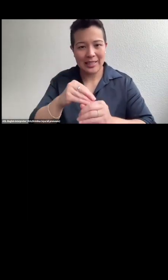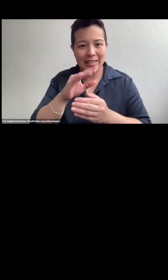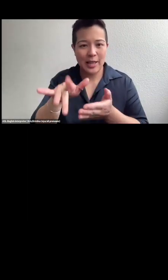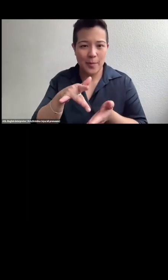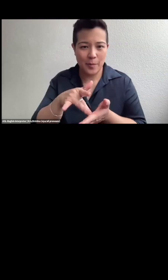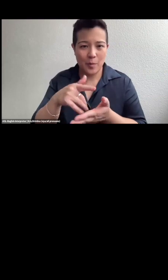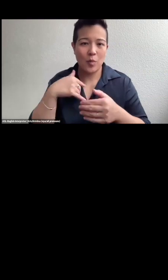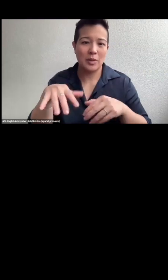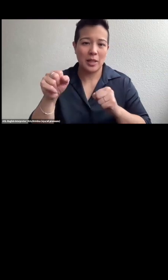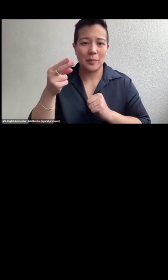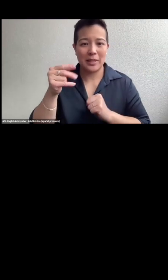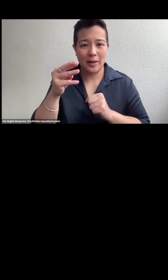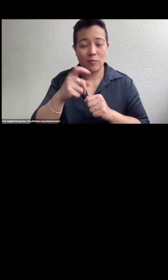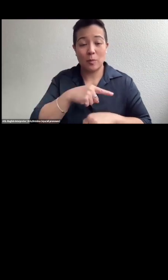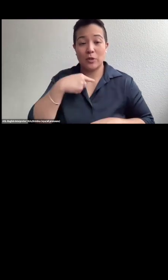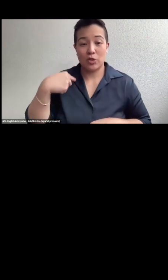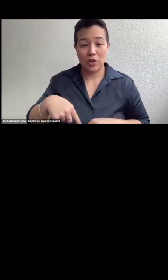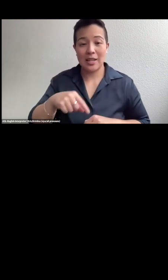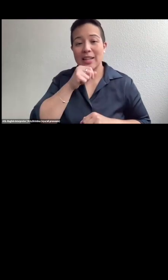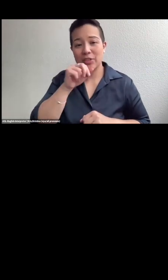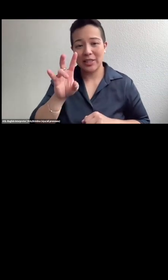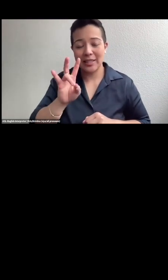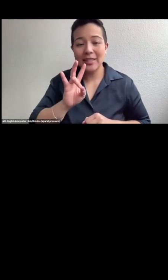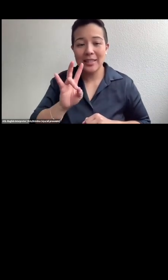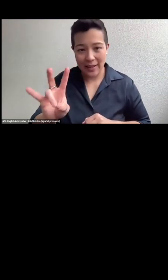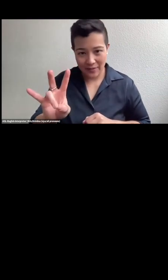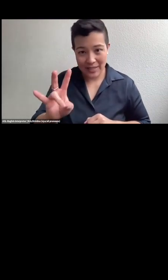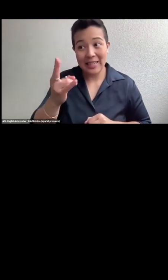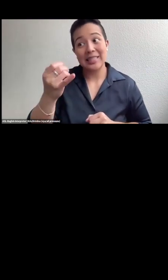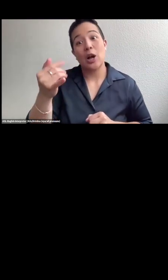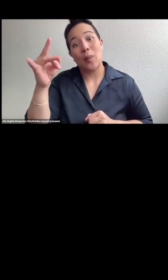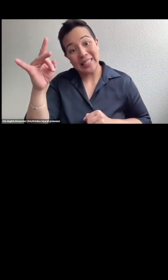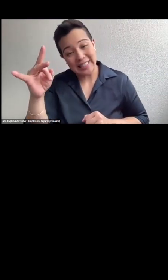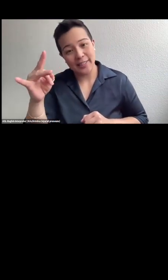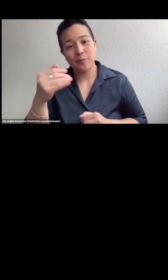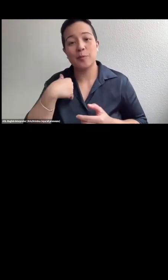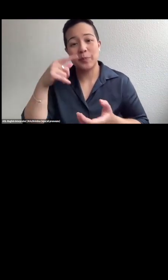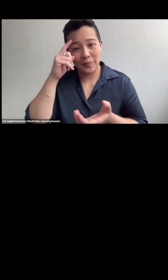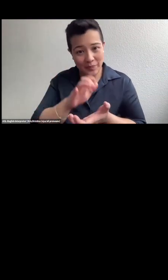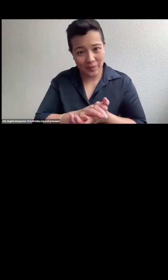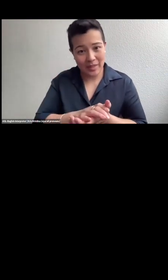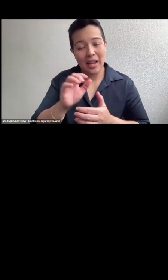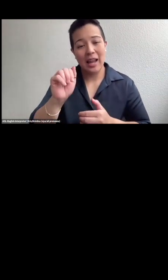adopted him from China at age seven. He is now 18. And then we have my husband, Adam. He's also a wheelchair